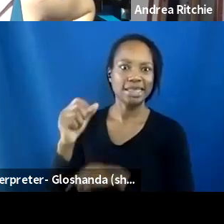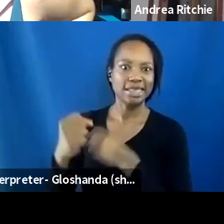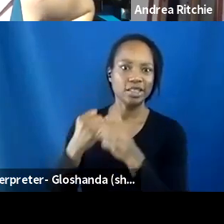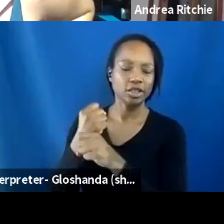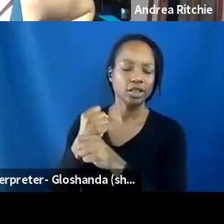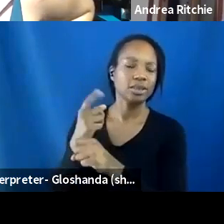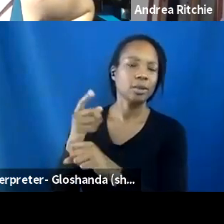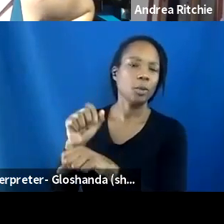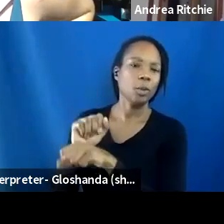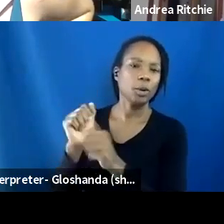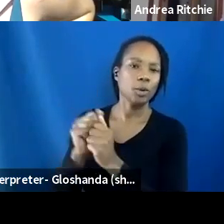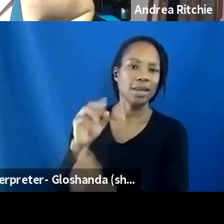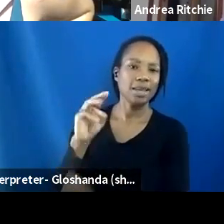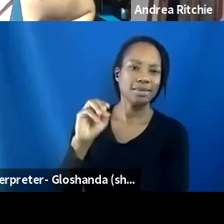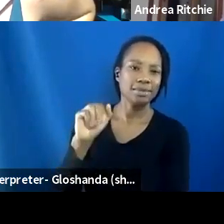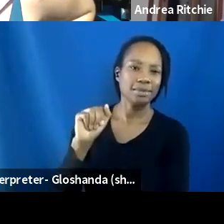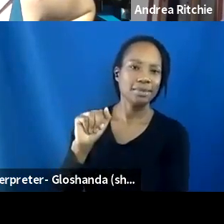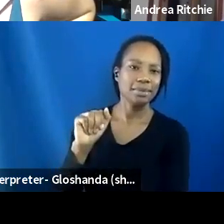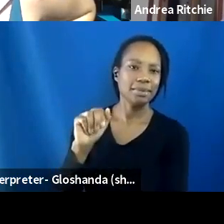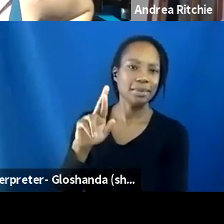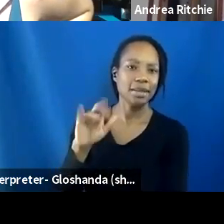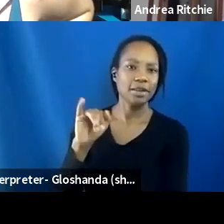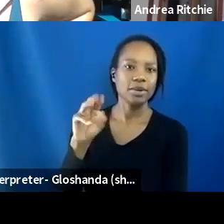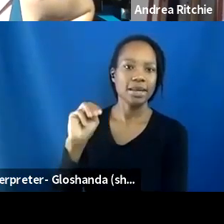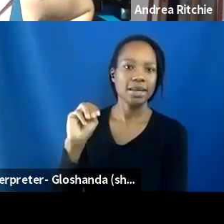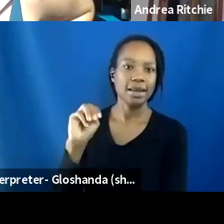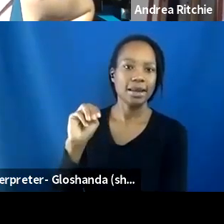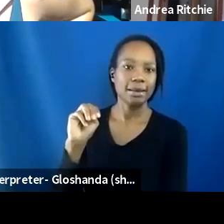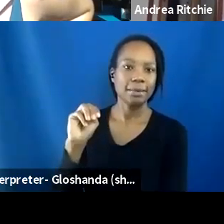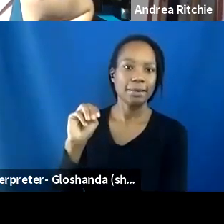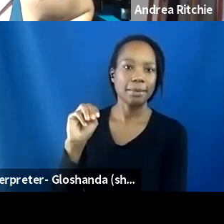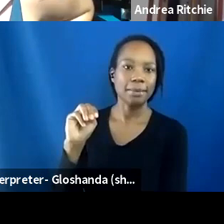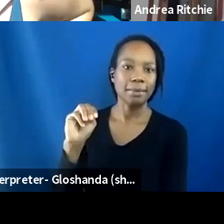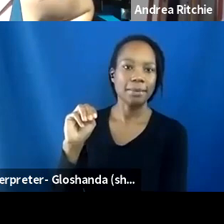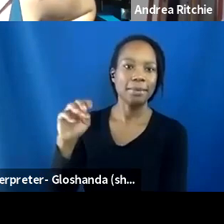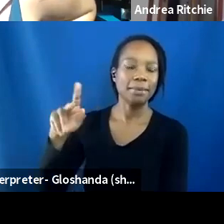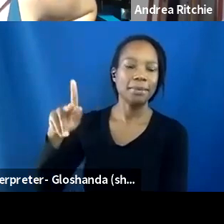M-A-R-I-A-N-E K-A-B-A,